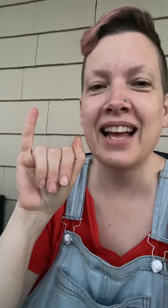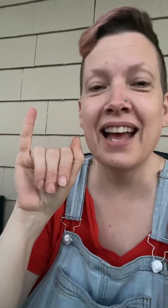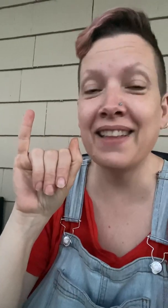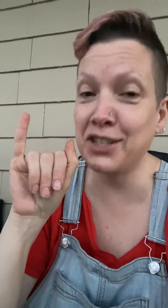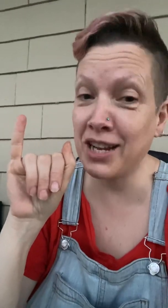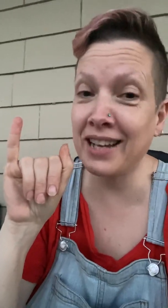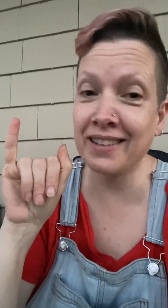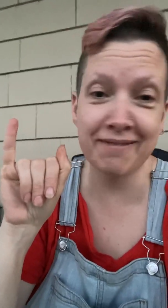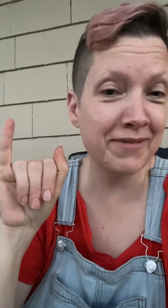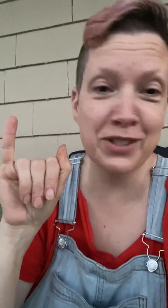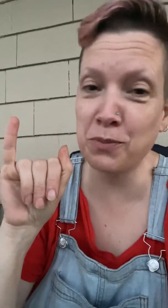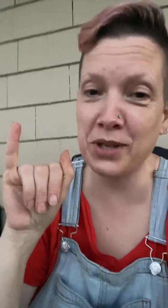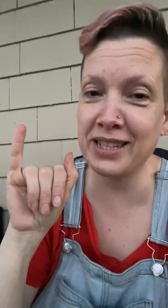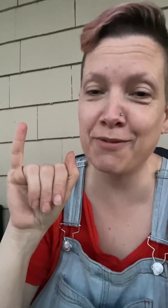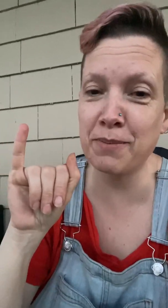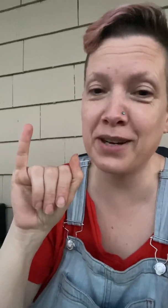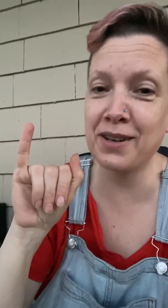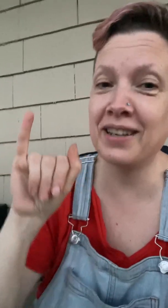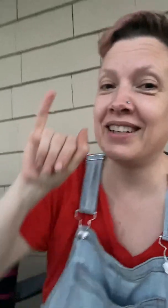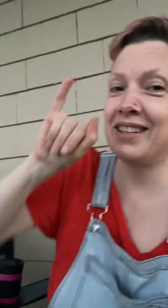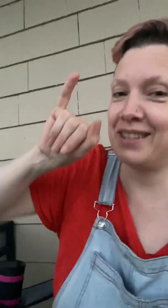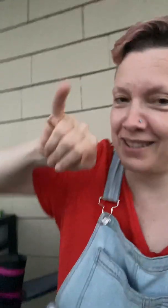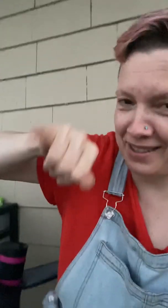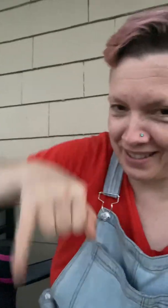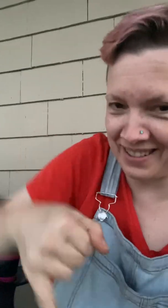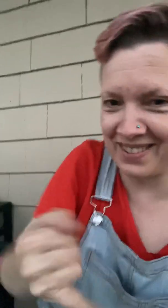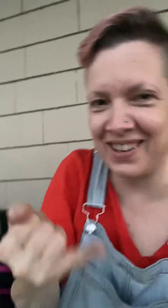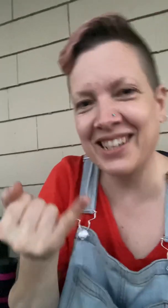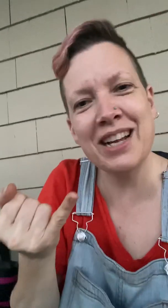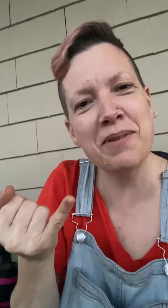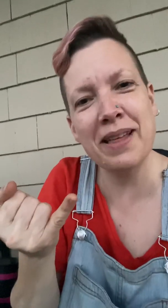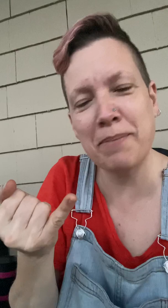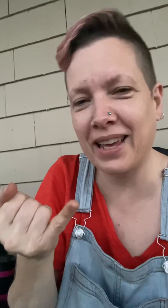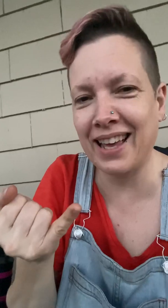And then J, super easy from here, you just draw a J with that pinky.